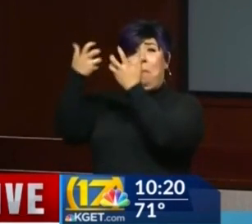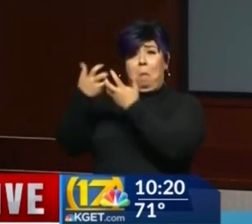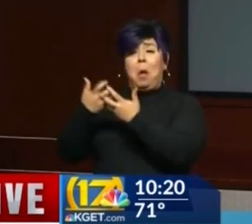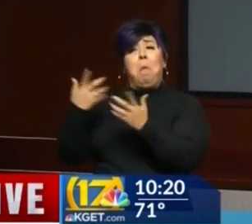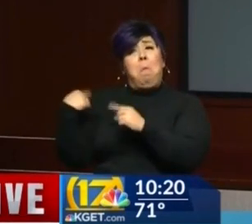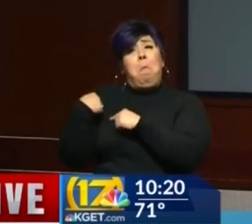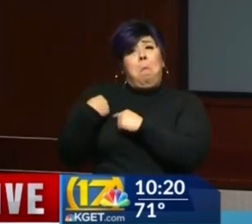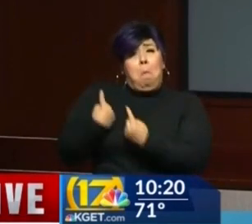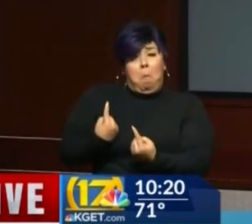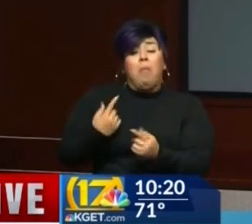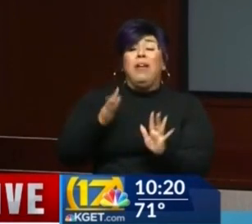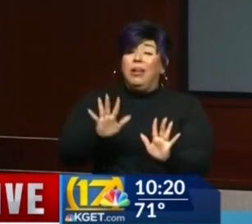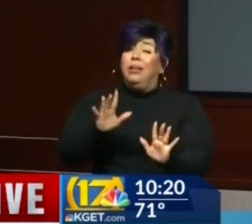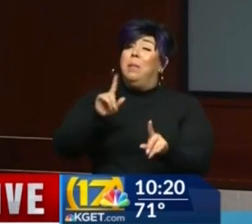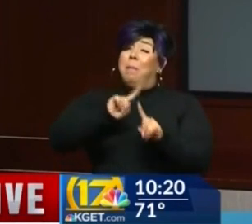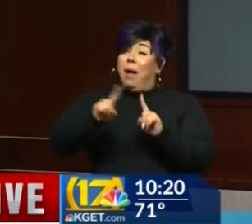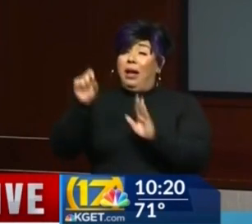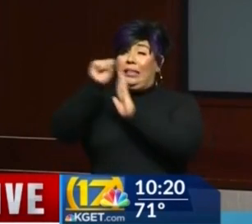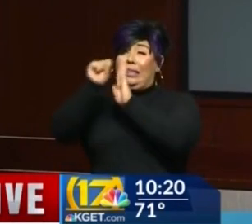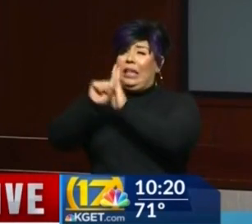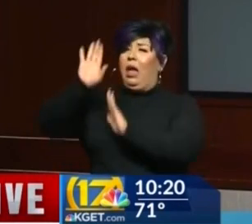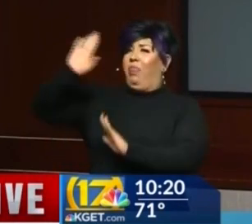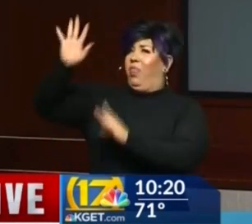I AM JUST FOLLOWING UP SO FAR